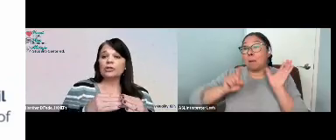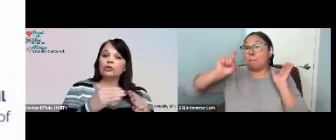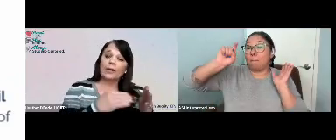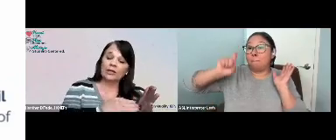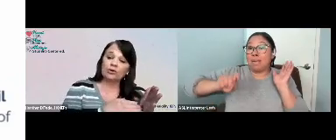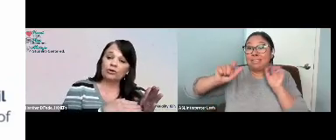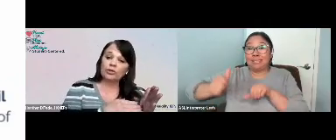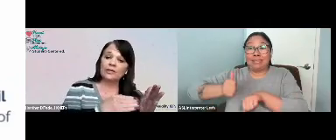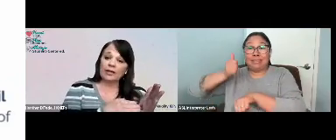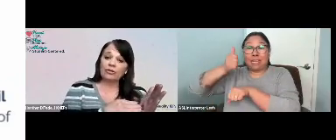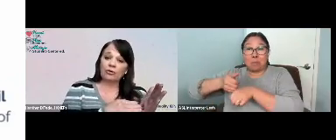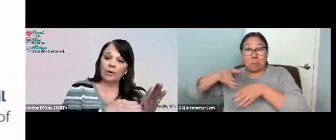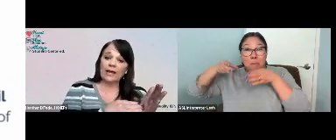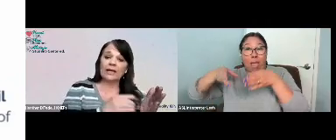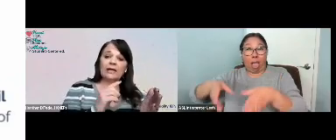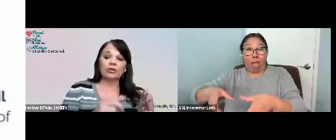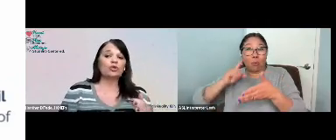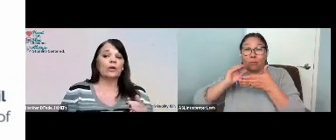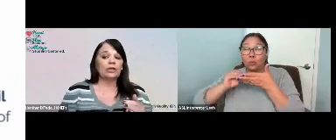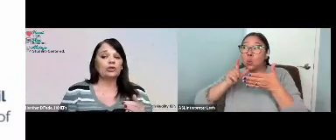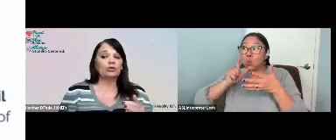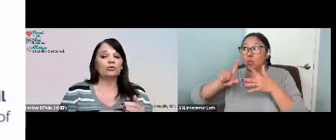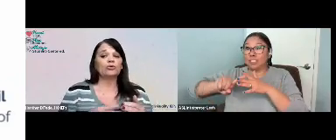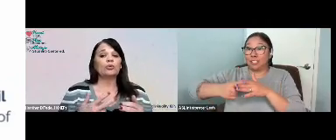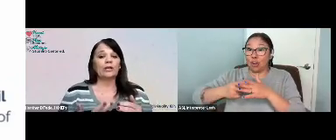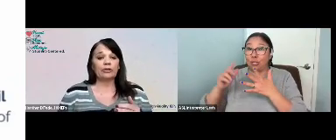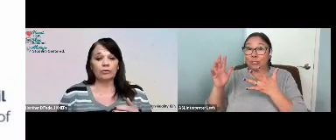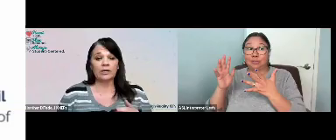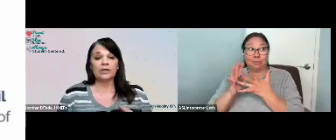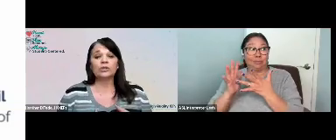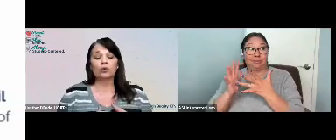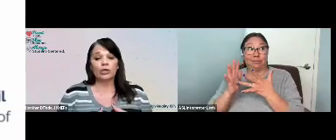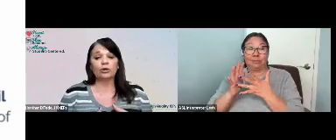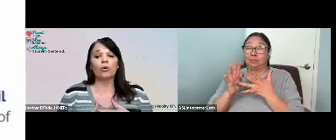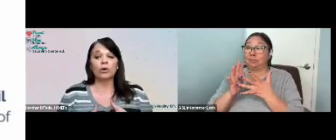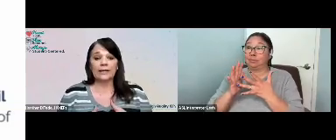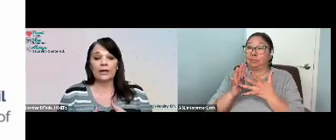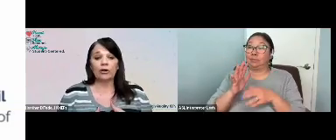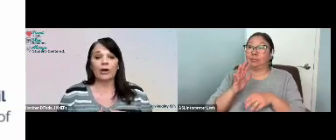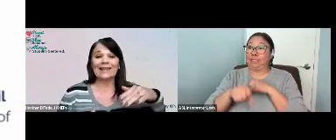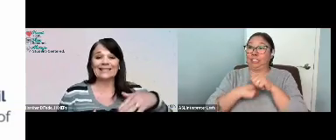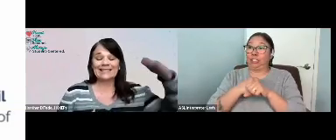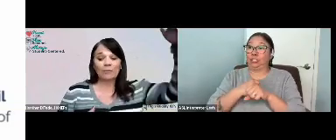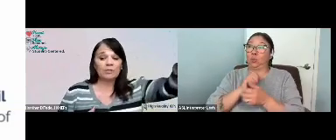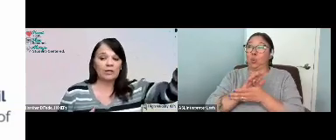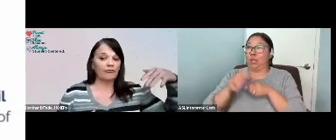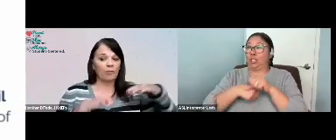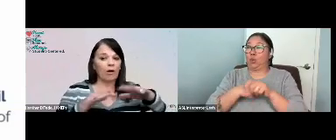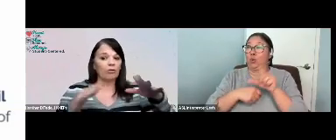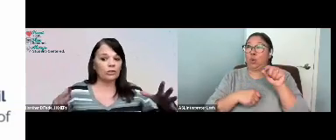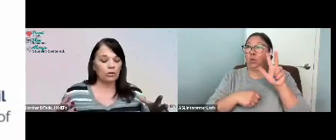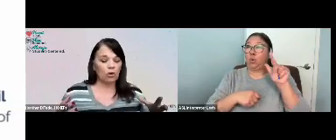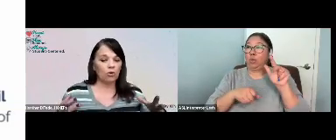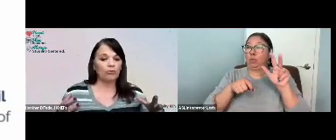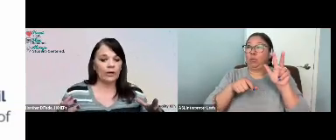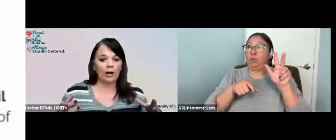students who entered 9th grade in the 22- 23 school year or later and exempt them from all those local